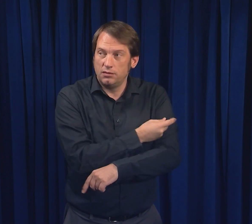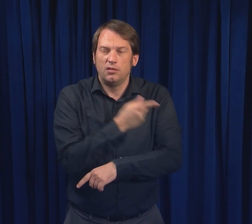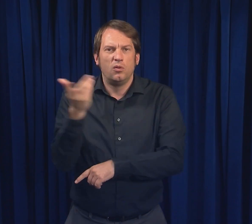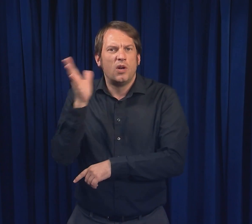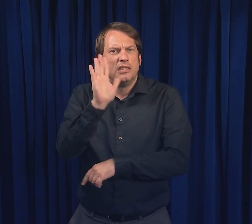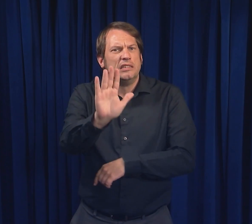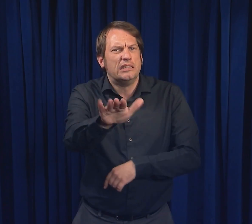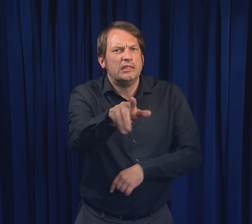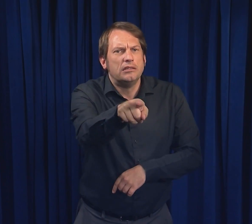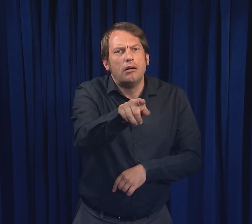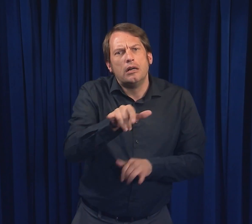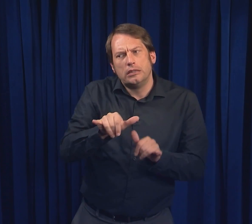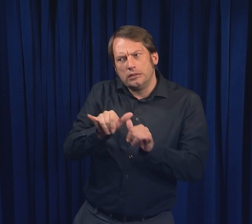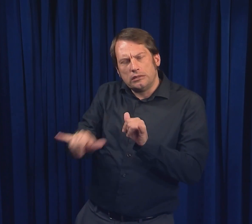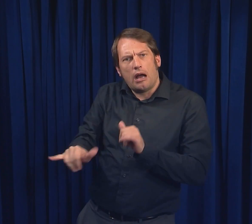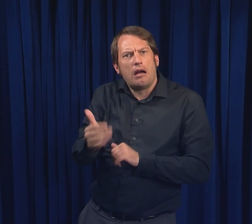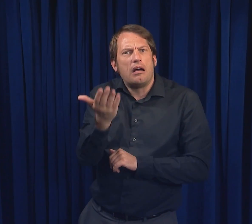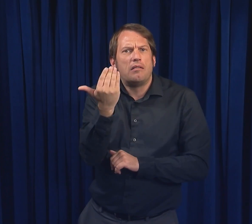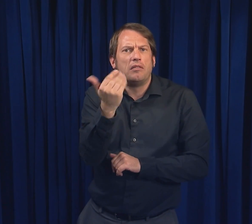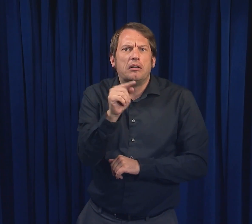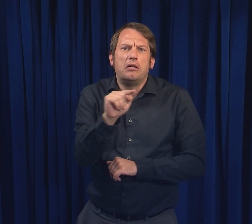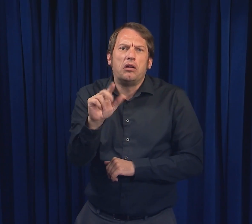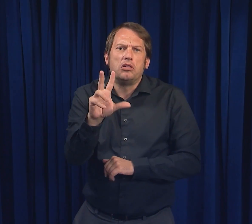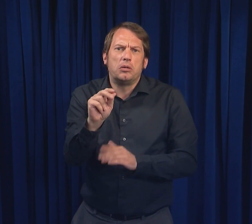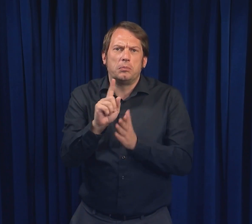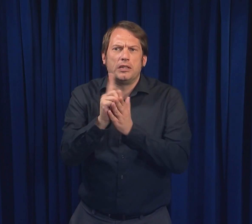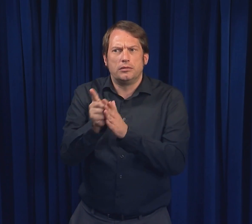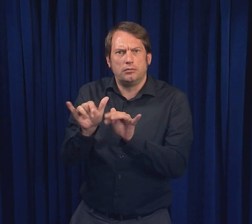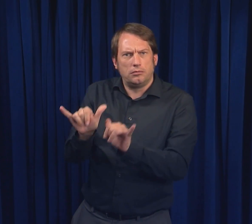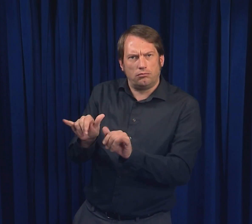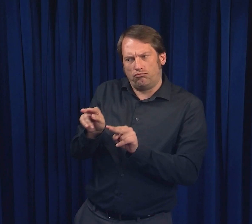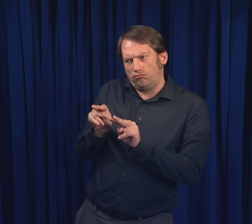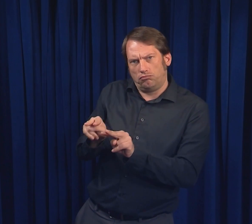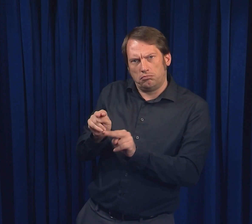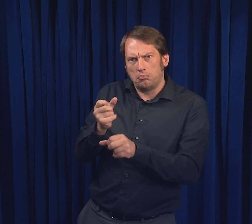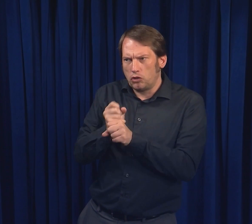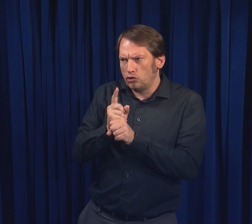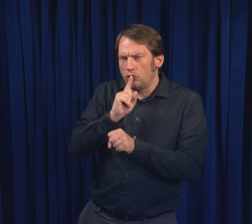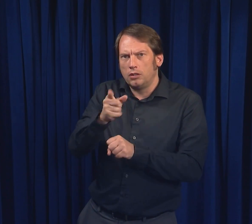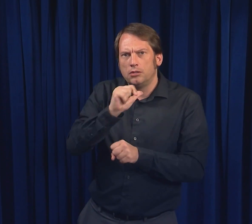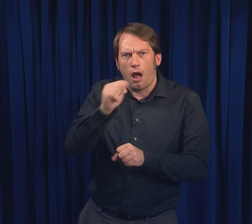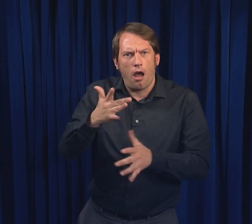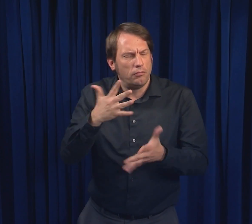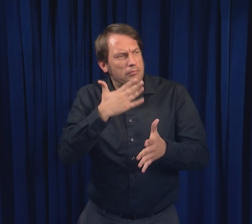After you get a Covid-19 vaccine, you will be asked to stay for 15 to 30 minutes to